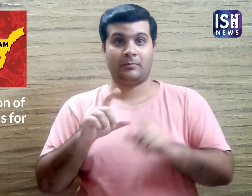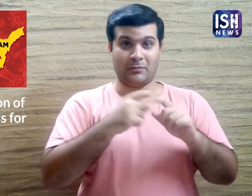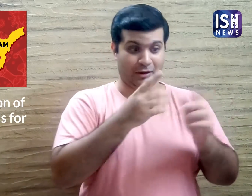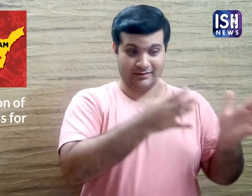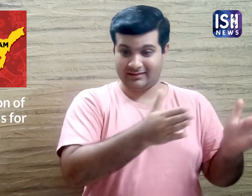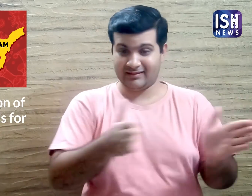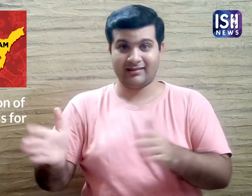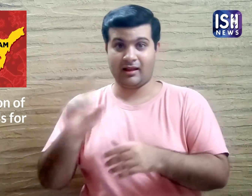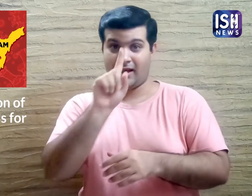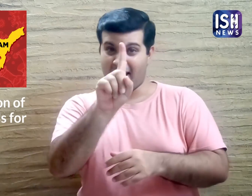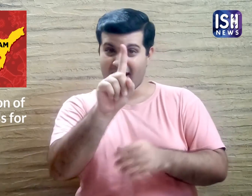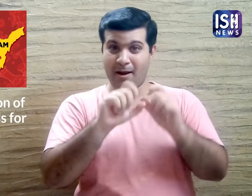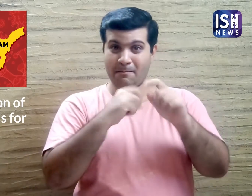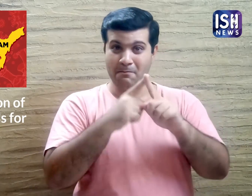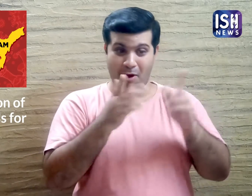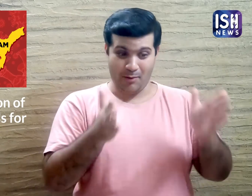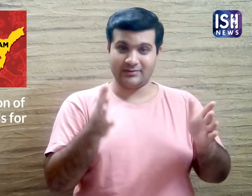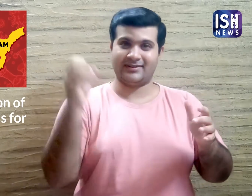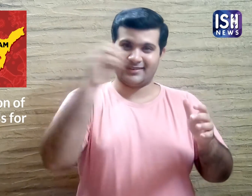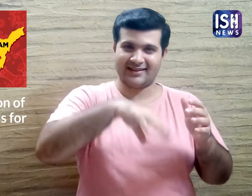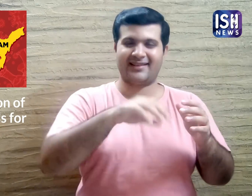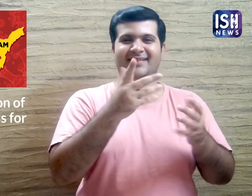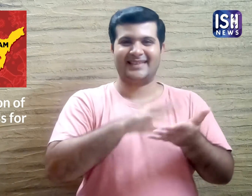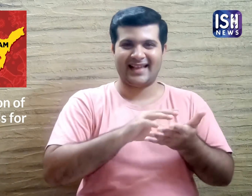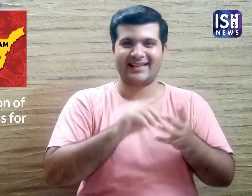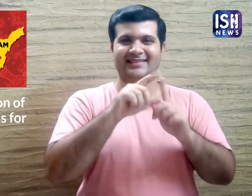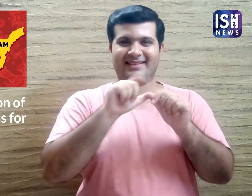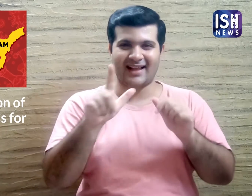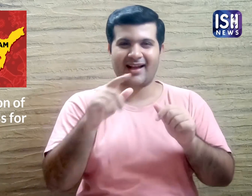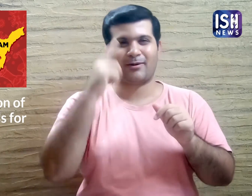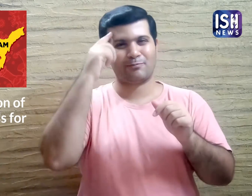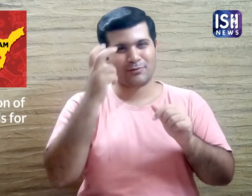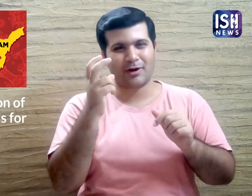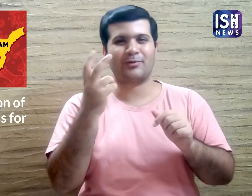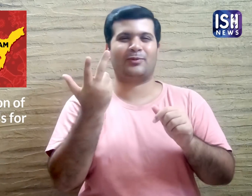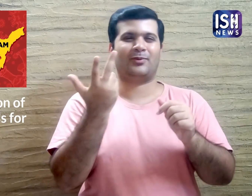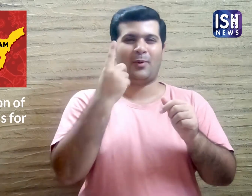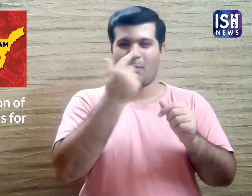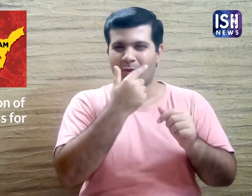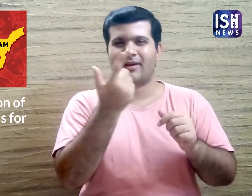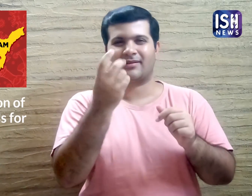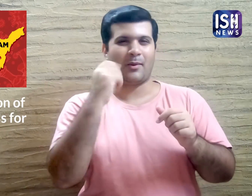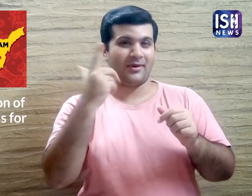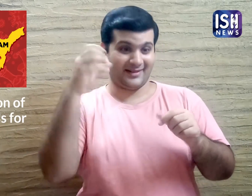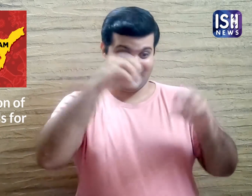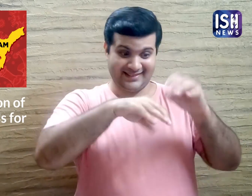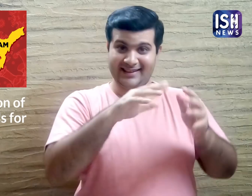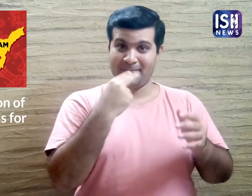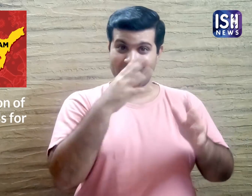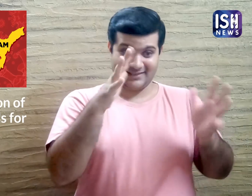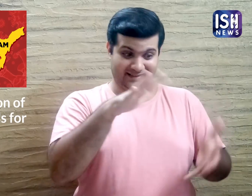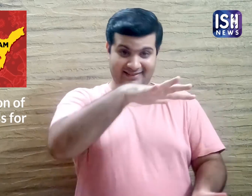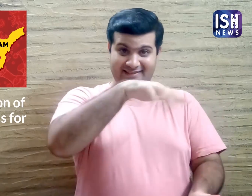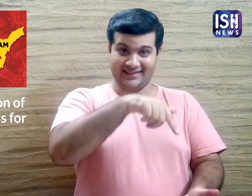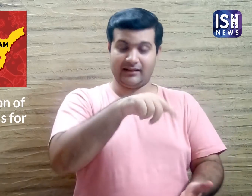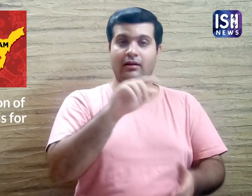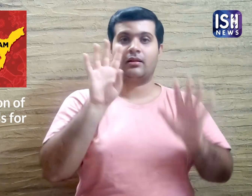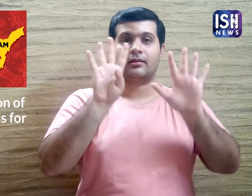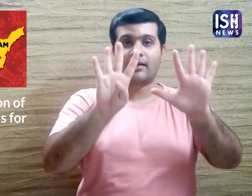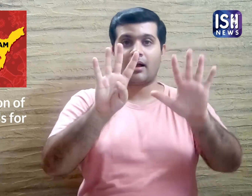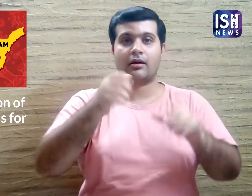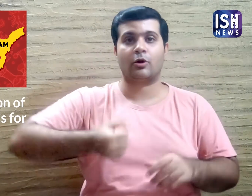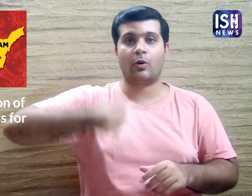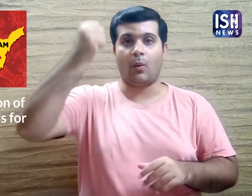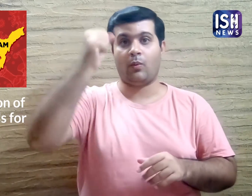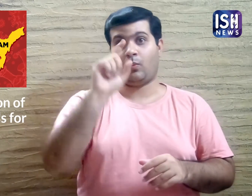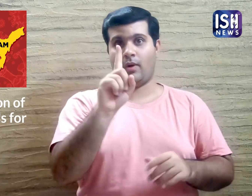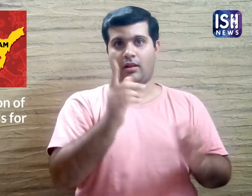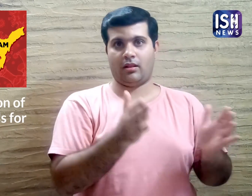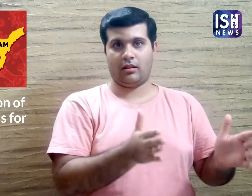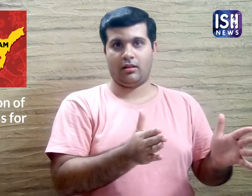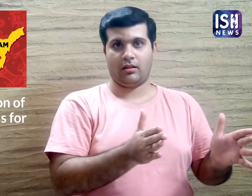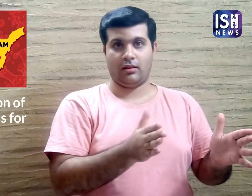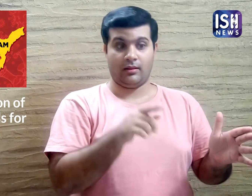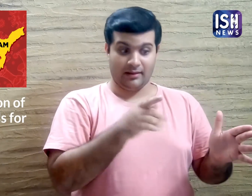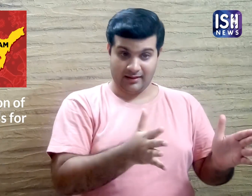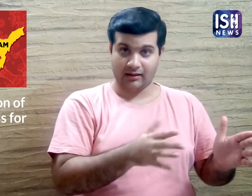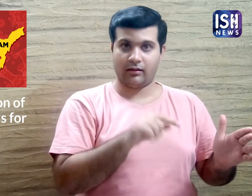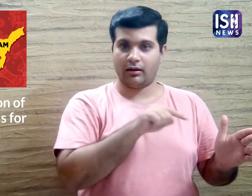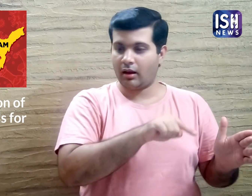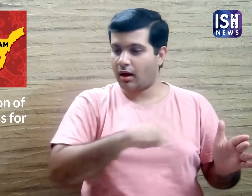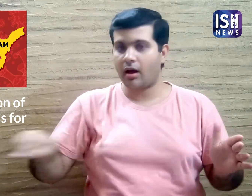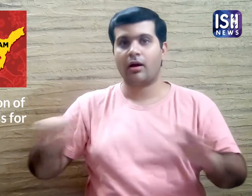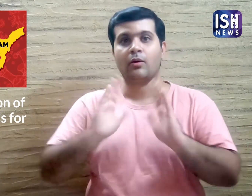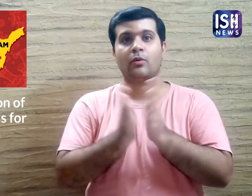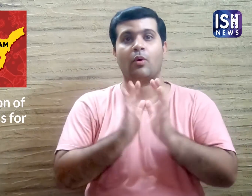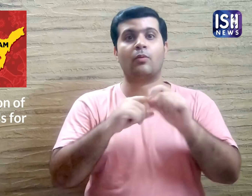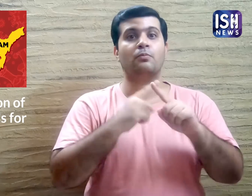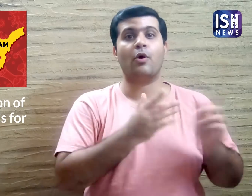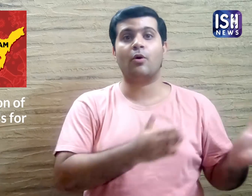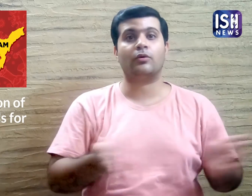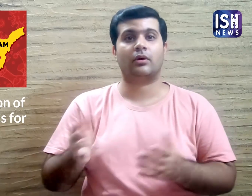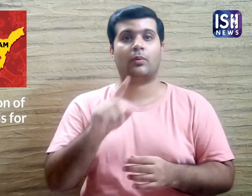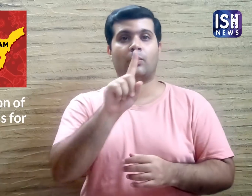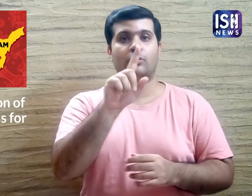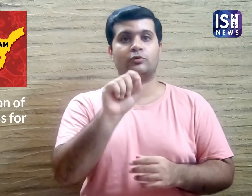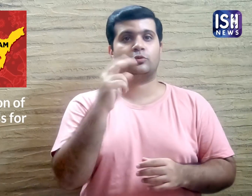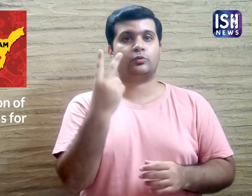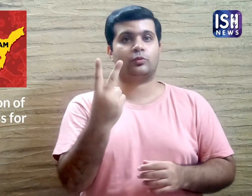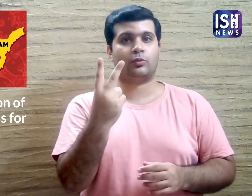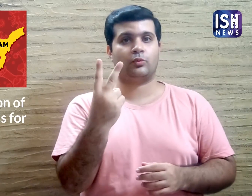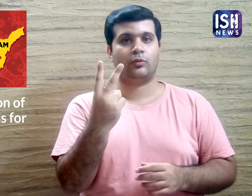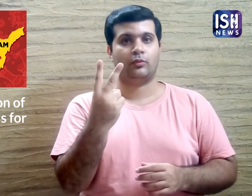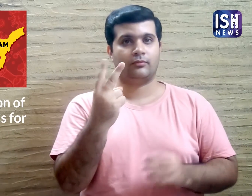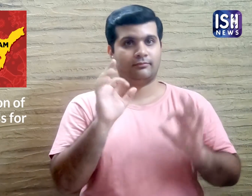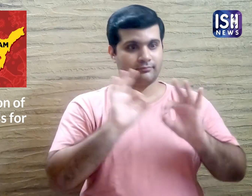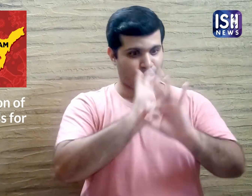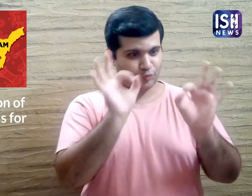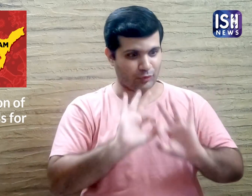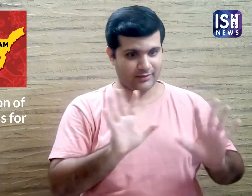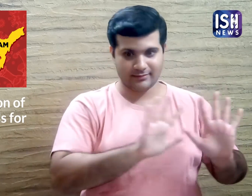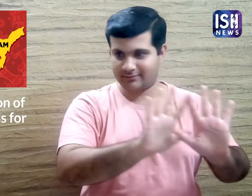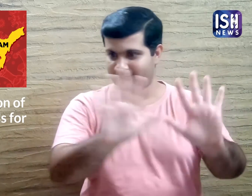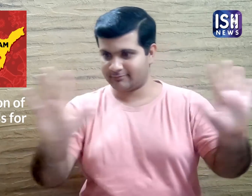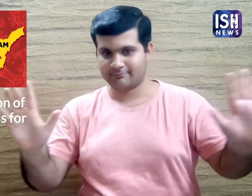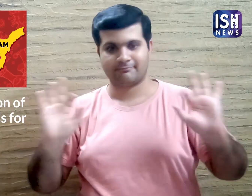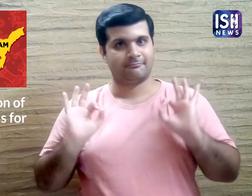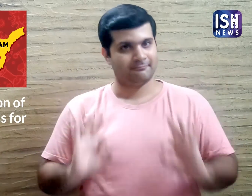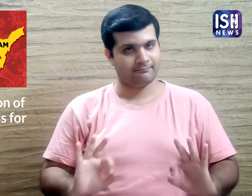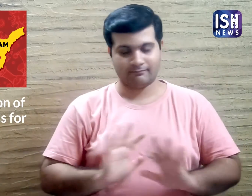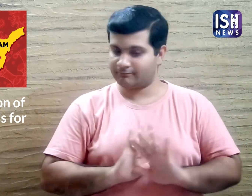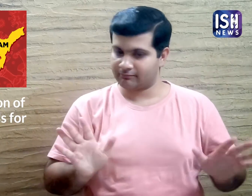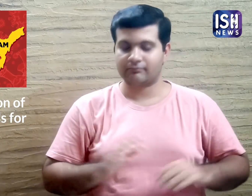Each box was filled with food and grains. It weighed 9kg each and there were 102 such boxes.